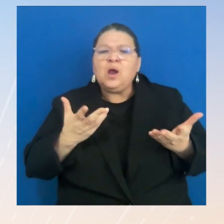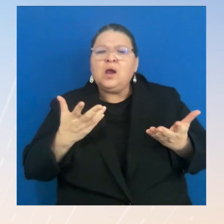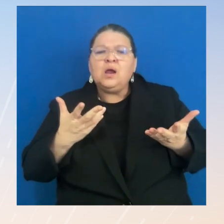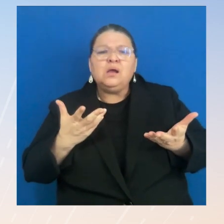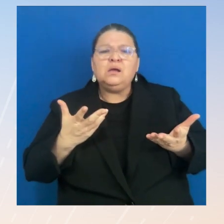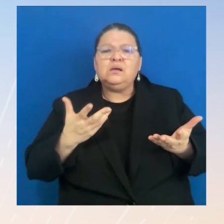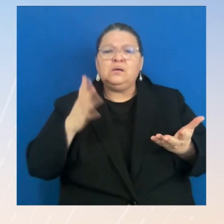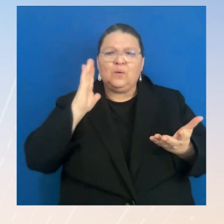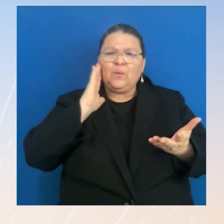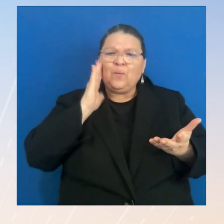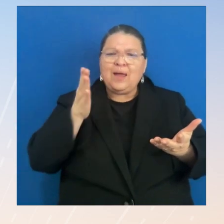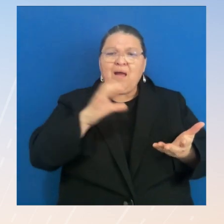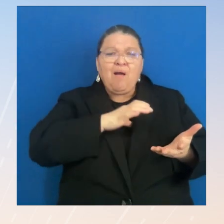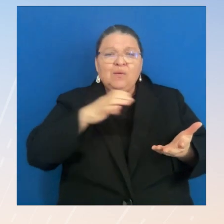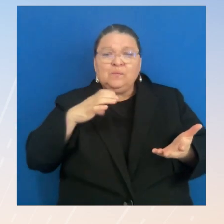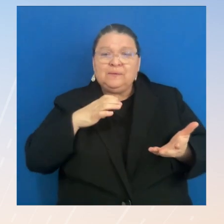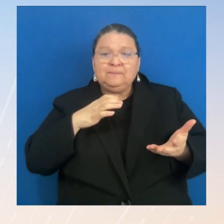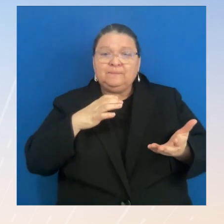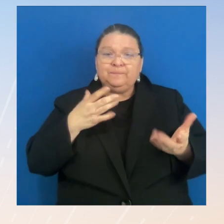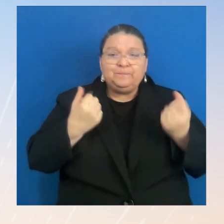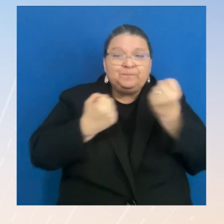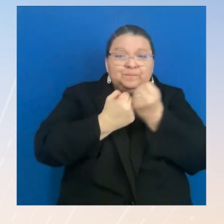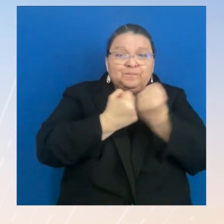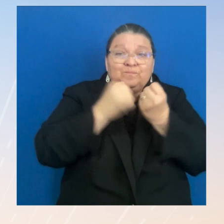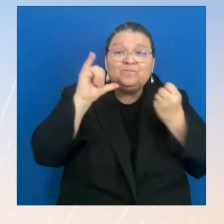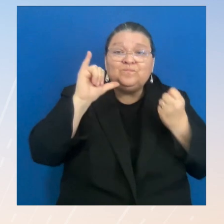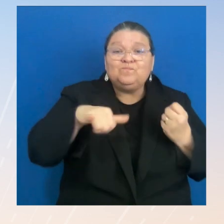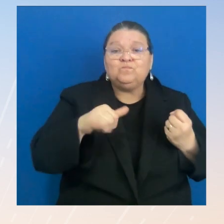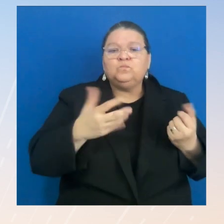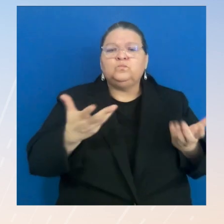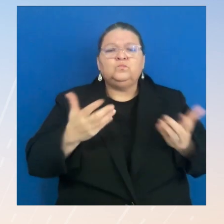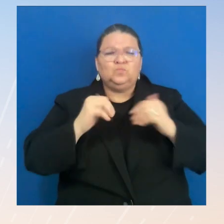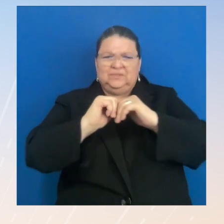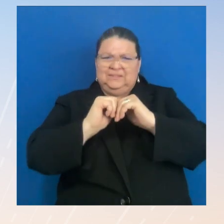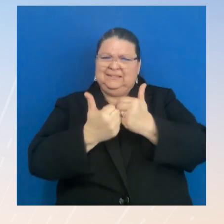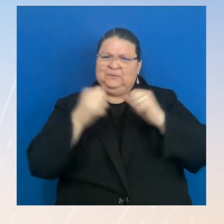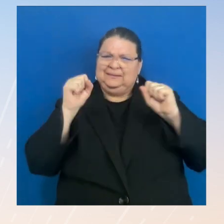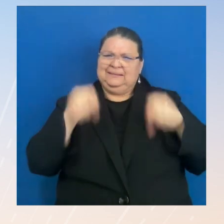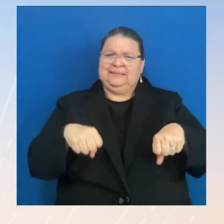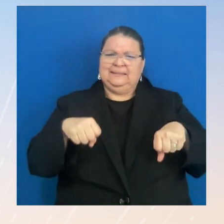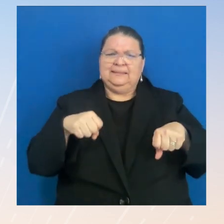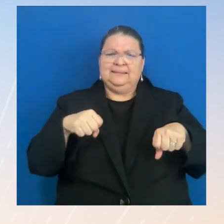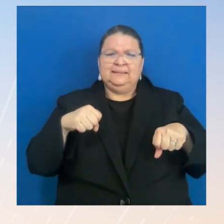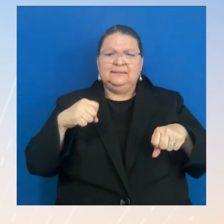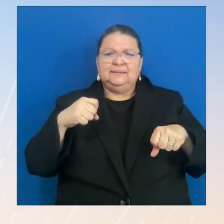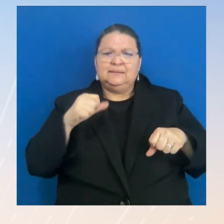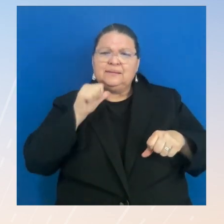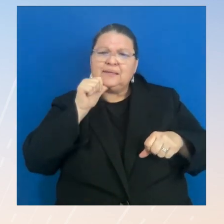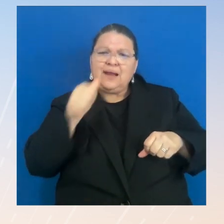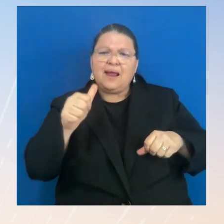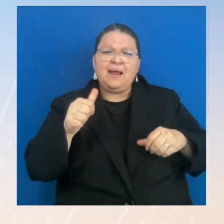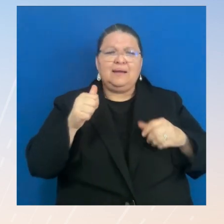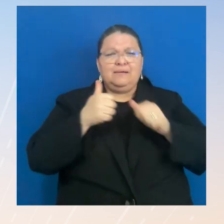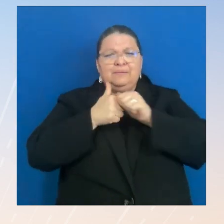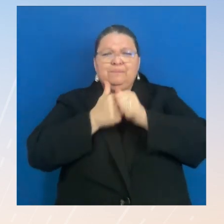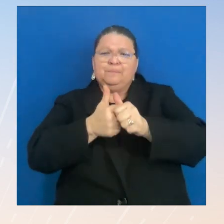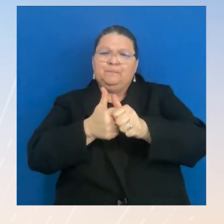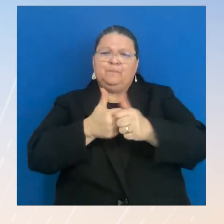a voice of restraint in these situations and holding back some of those requests? Ms. Psaki: Well, first, I don't think the President views himself as a voice of restraint.